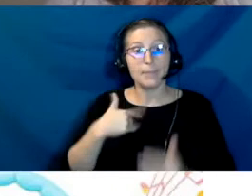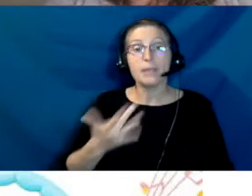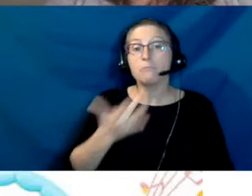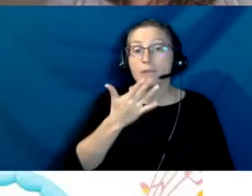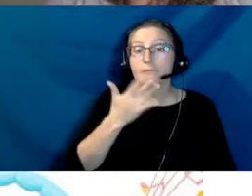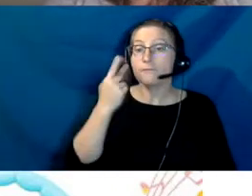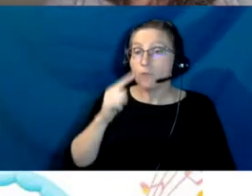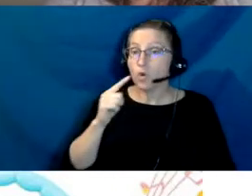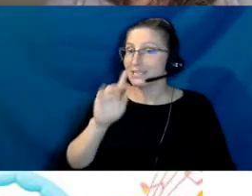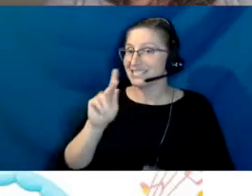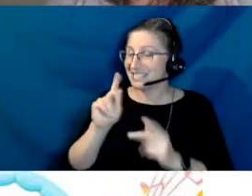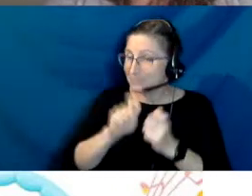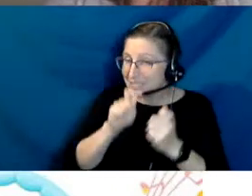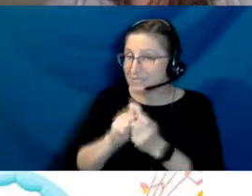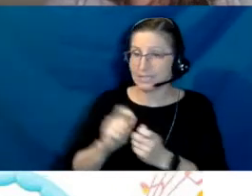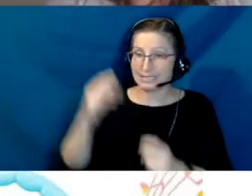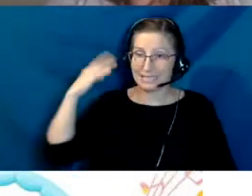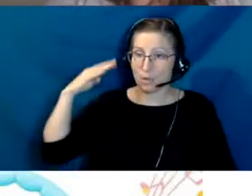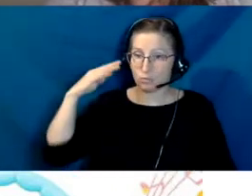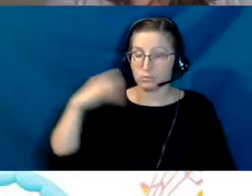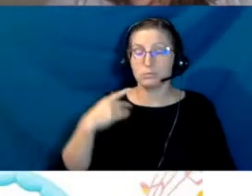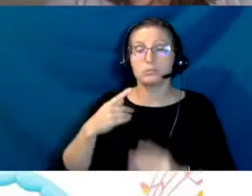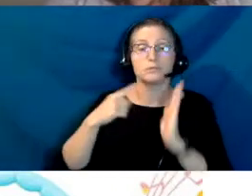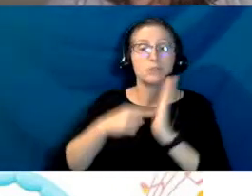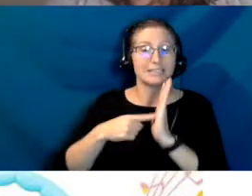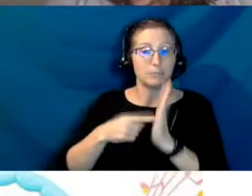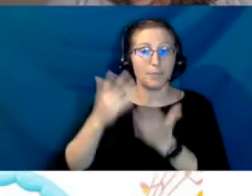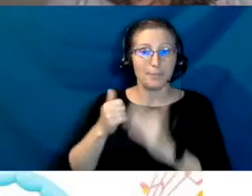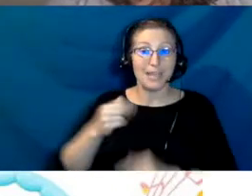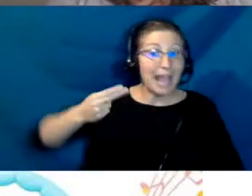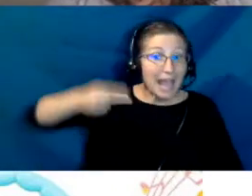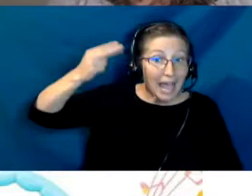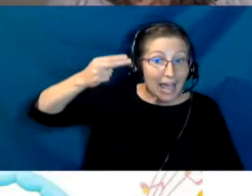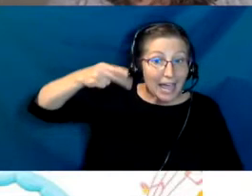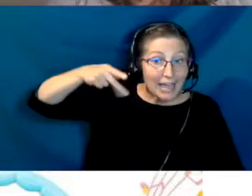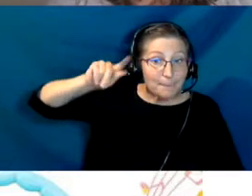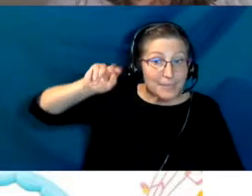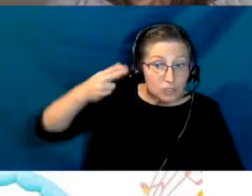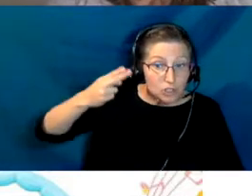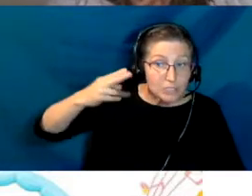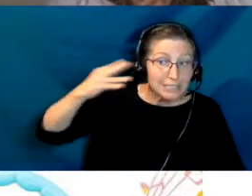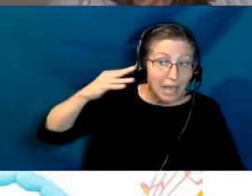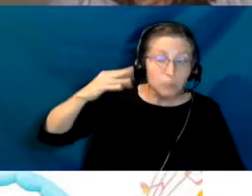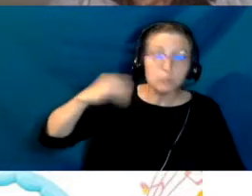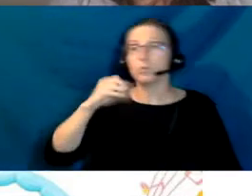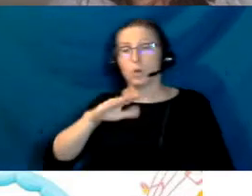types of sounds. So for example, they might like higher pitch sounds, or lower pitch sounds,